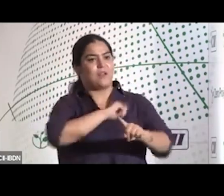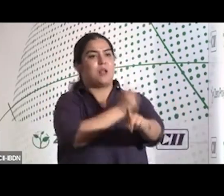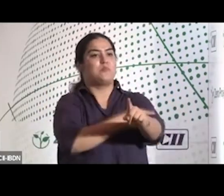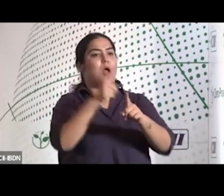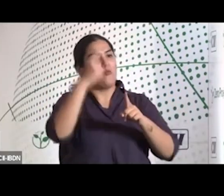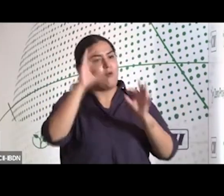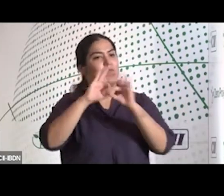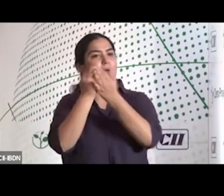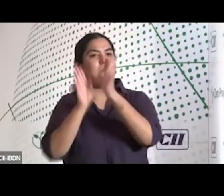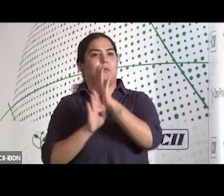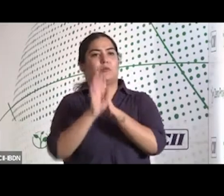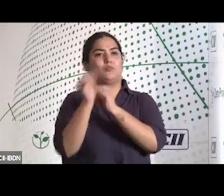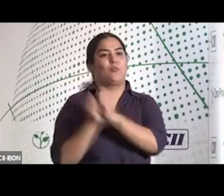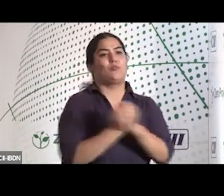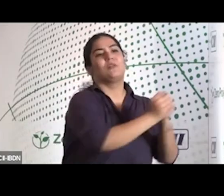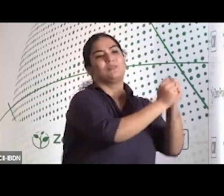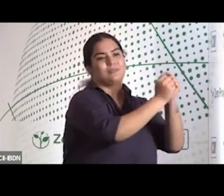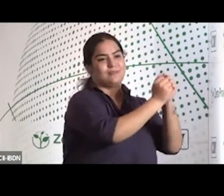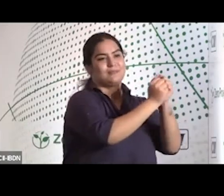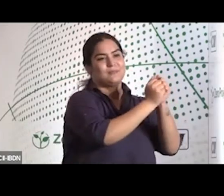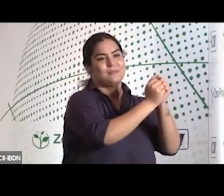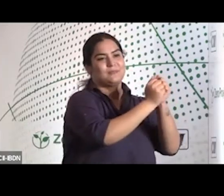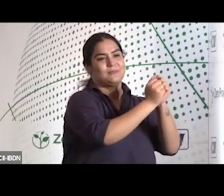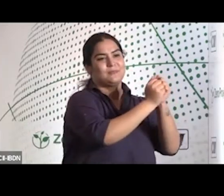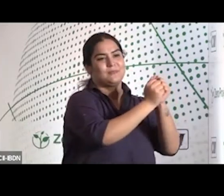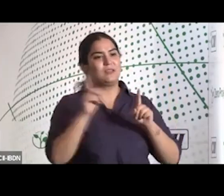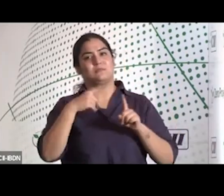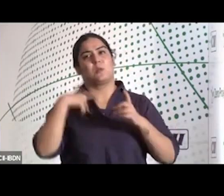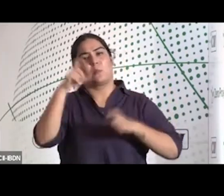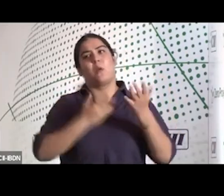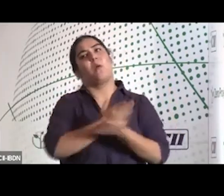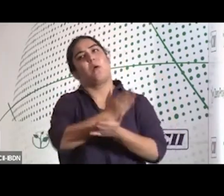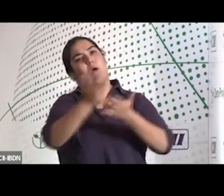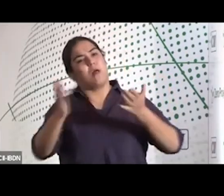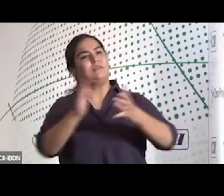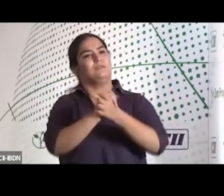So let me request all of you here, your friends, others.